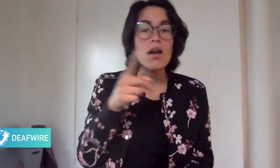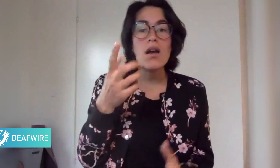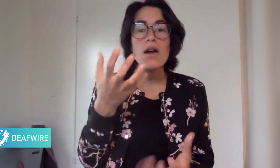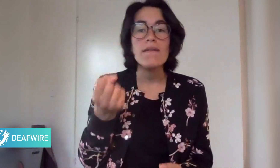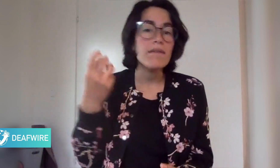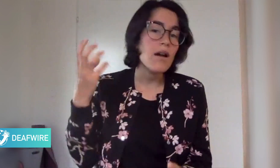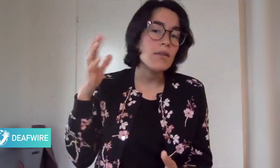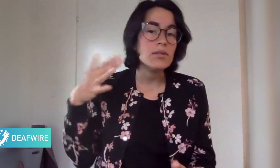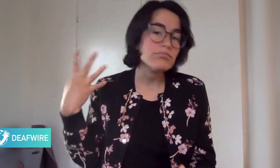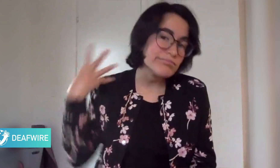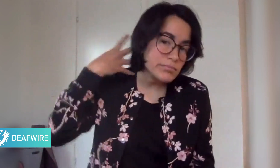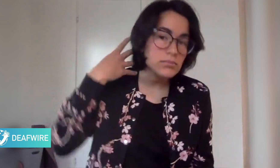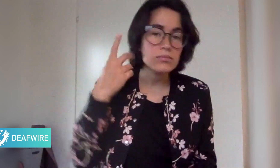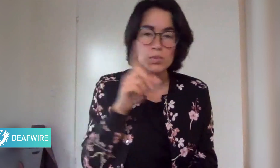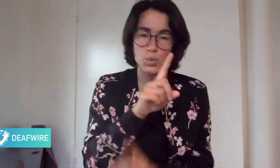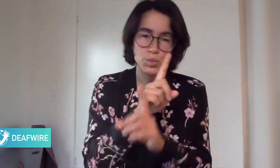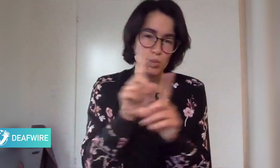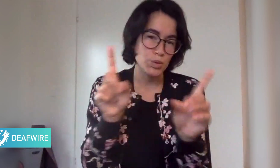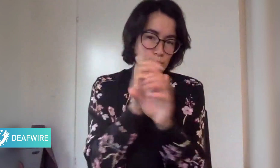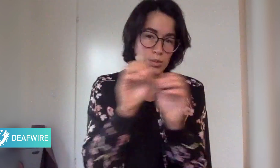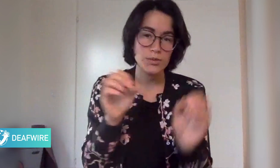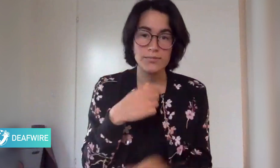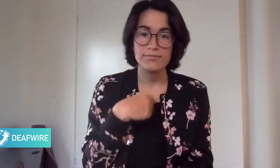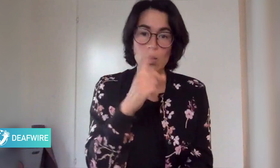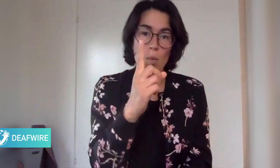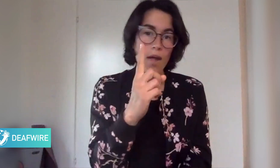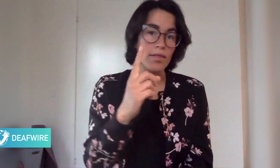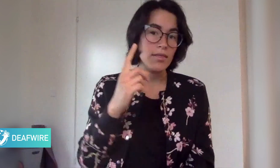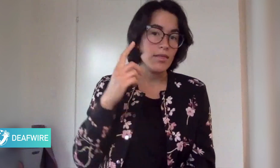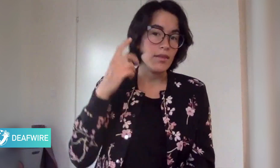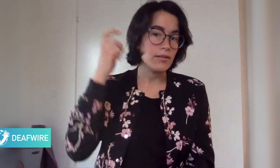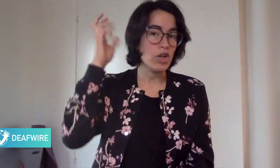I was still young, but as I grew up at the school,